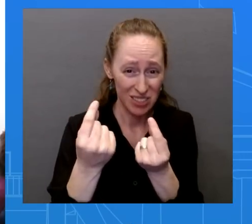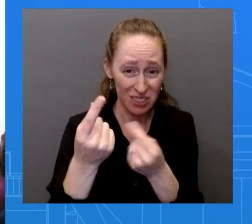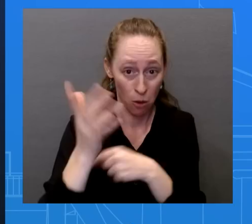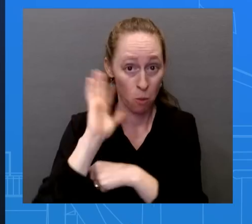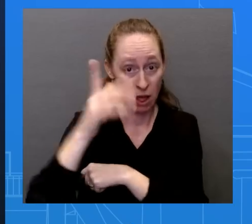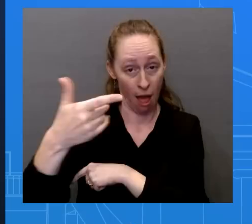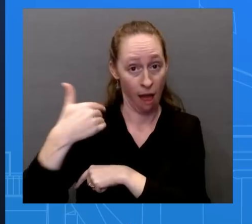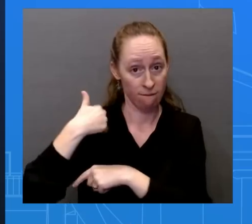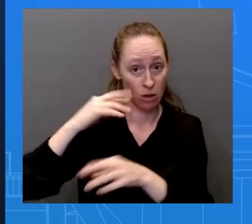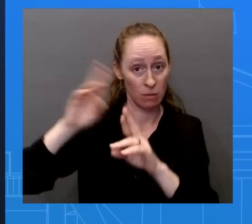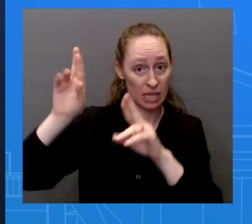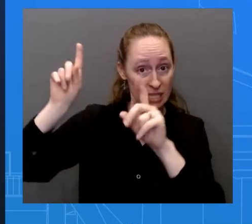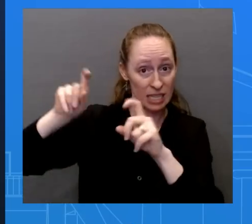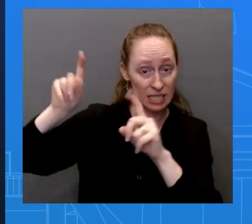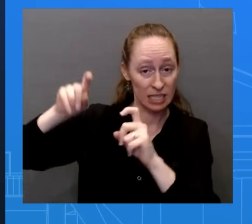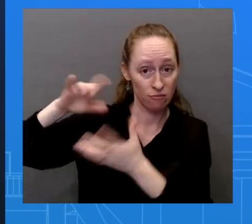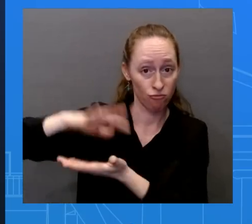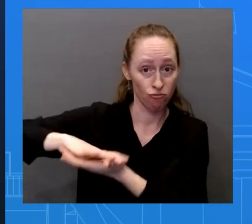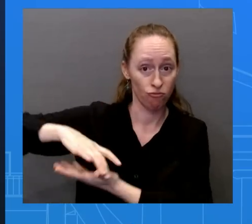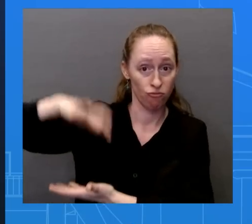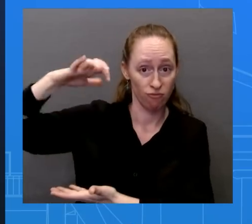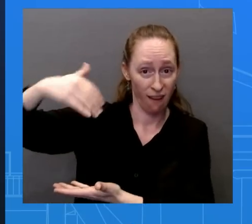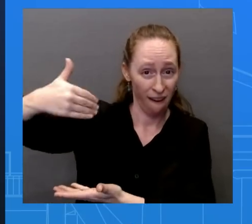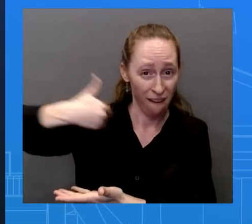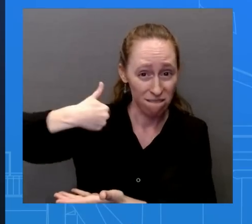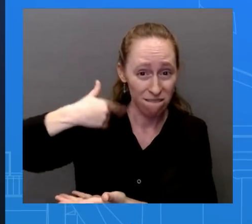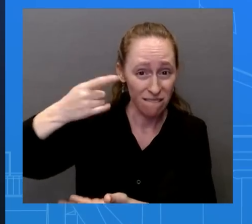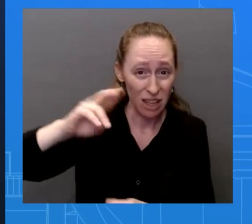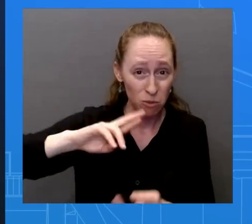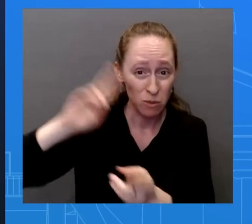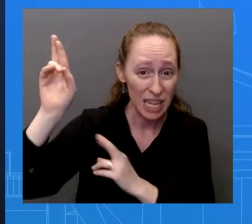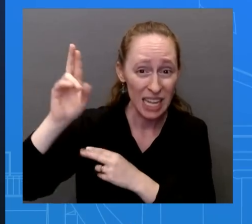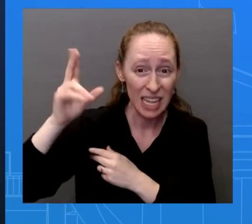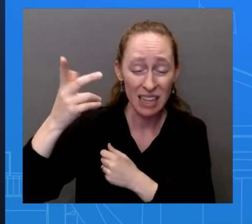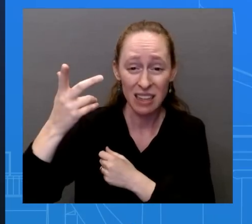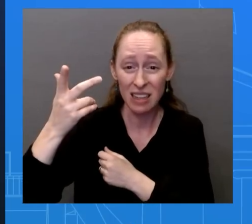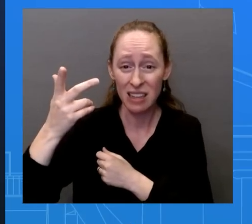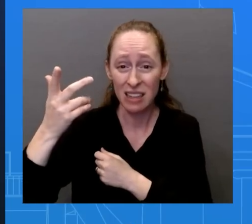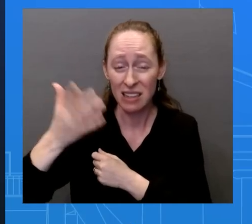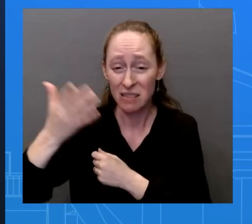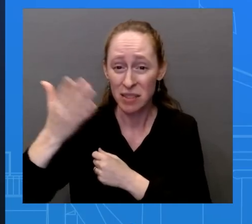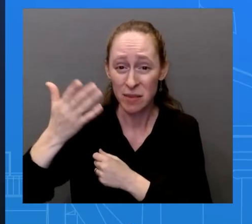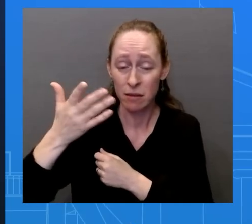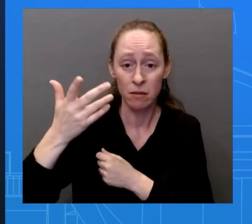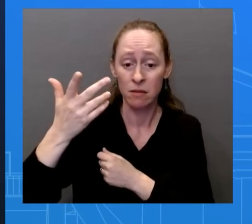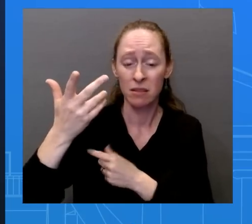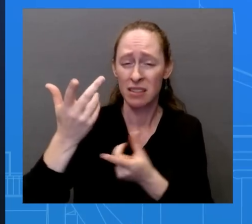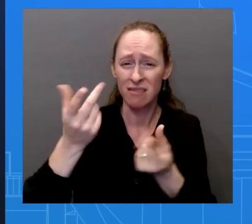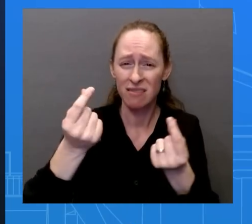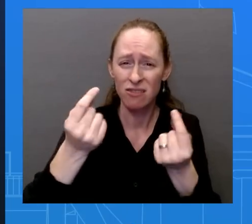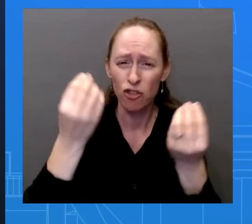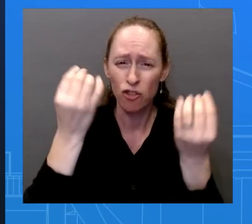Dr. Jha: What I would say is, you know, the -- the calculations that HHS had done -- again, nothing -- these were done before I arrived --